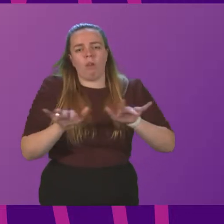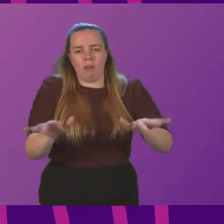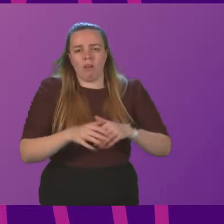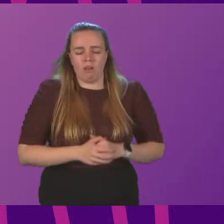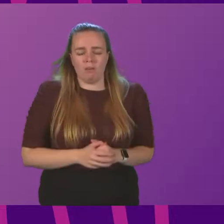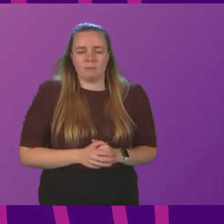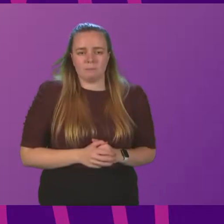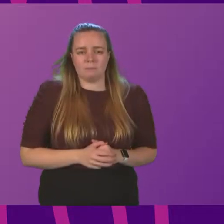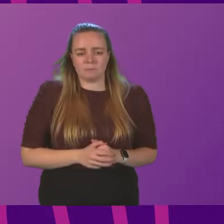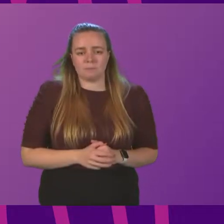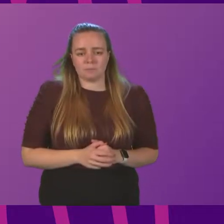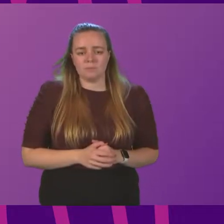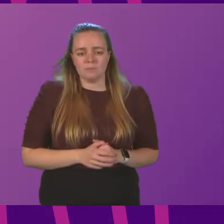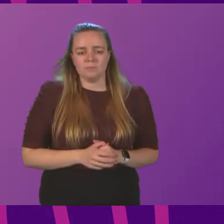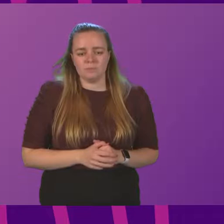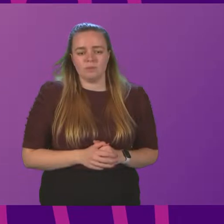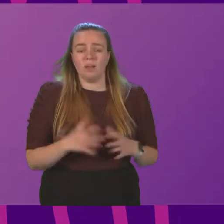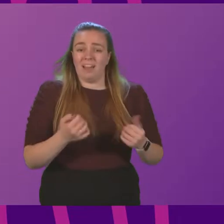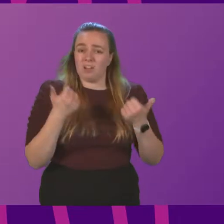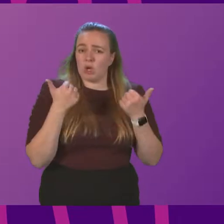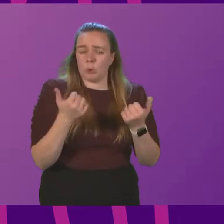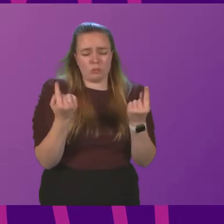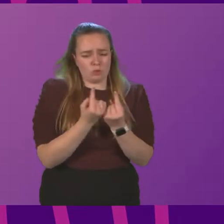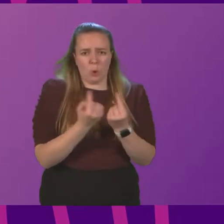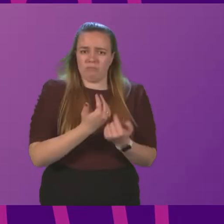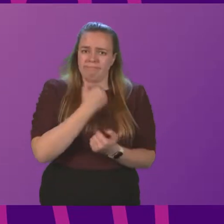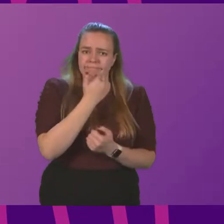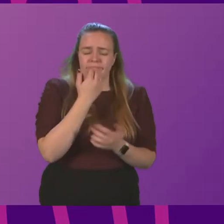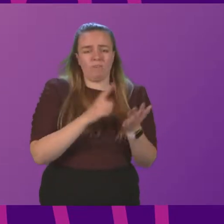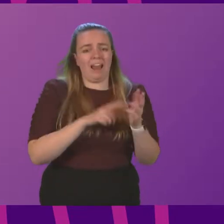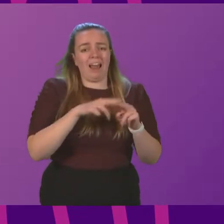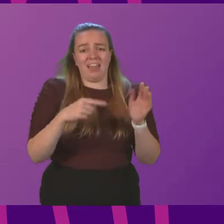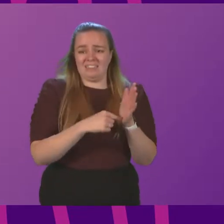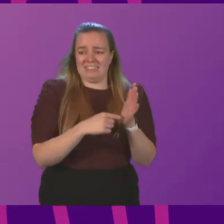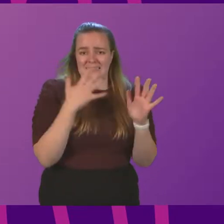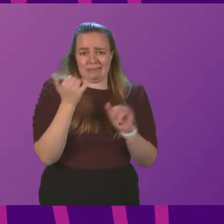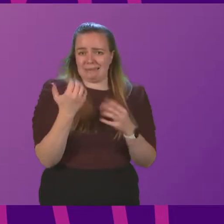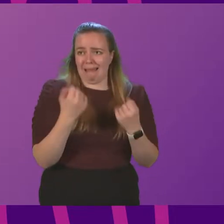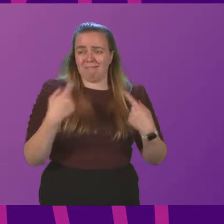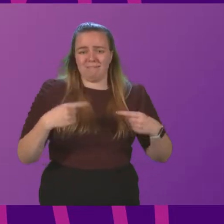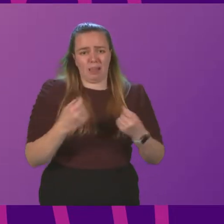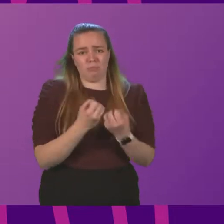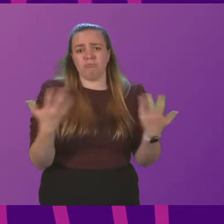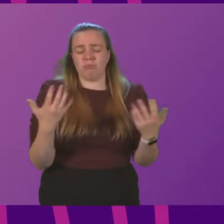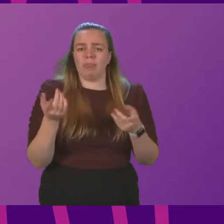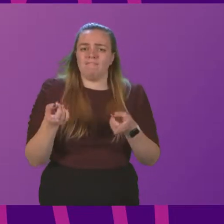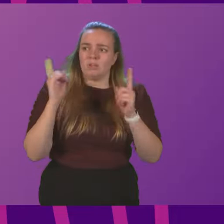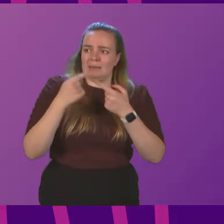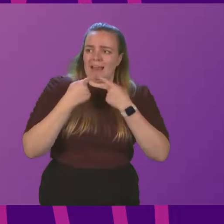of the virus. There are good stocks of LFD tests. The First Minister’s announcement yesterday of